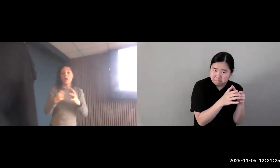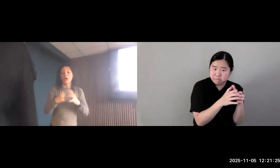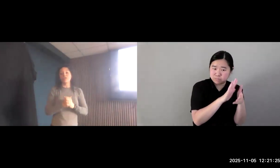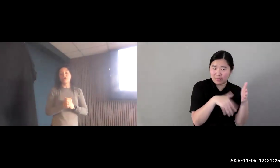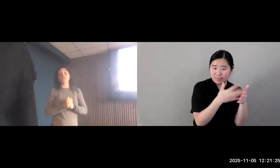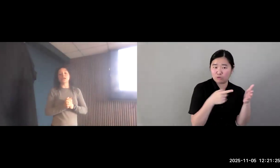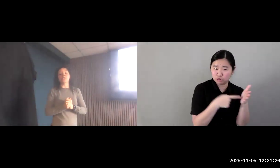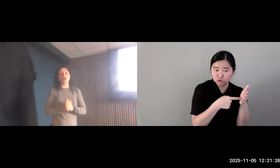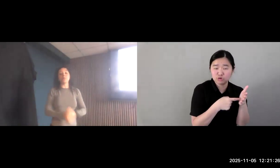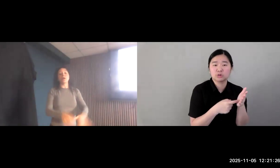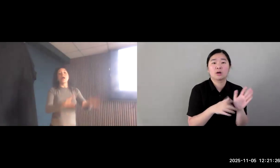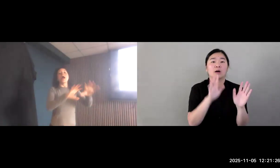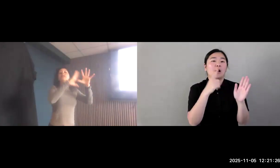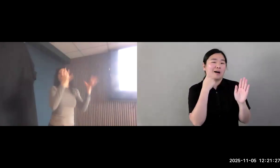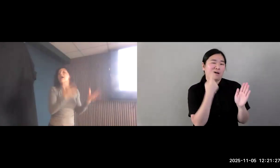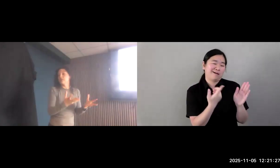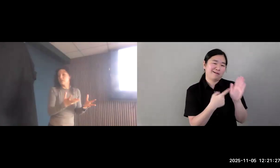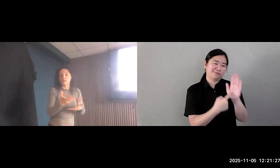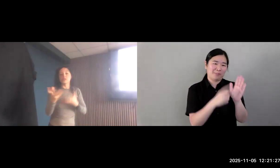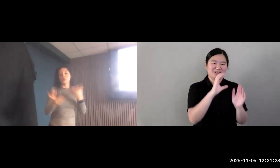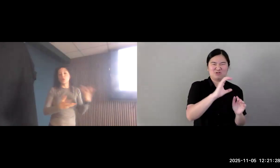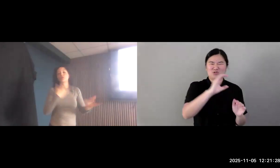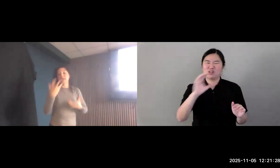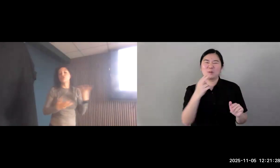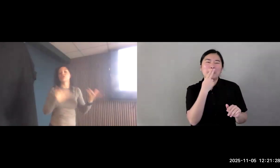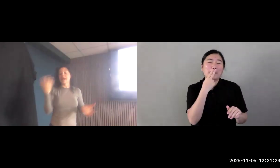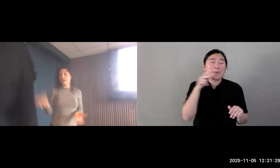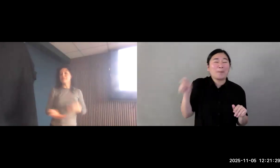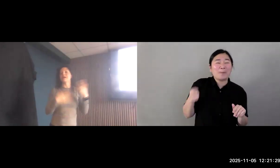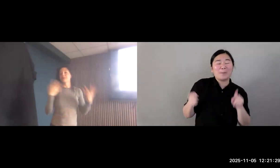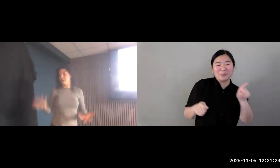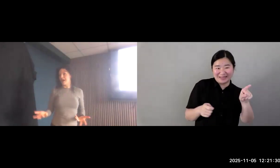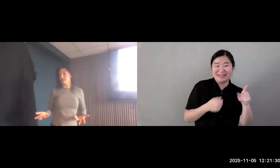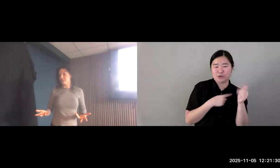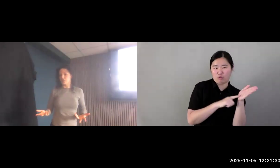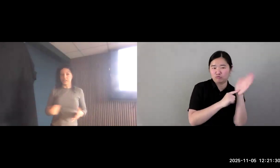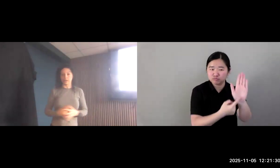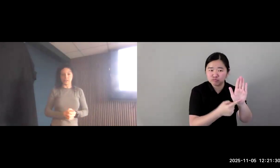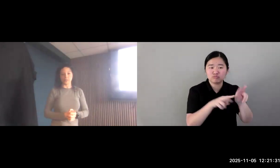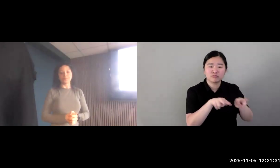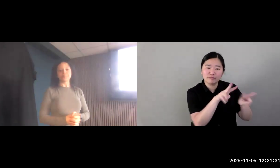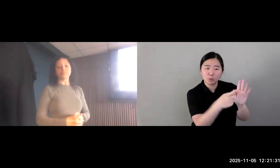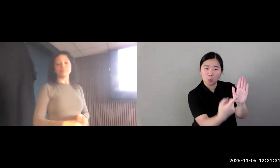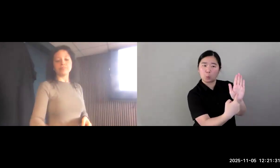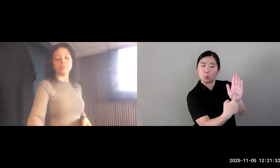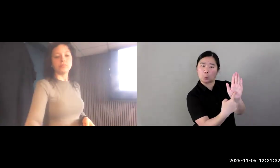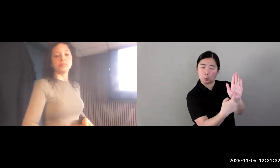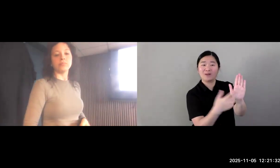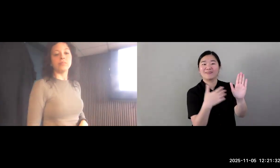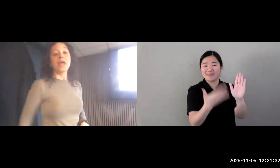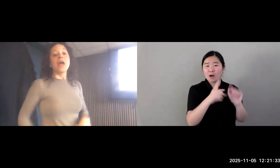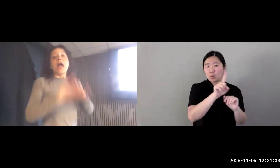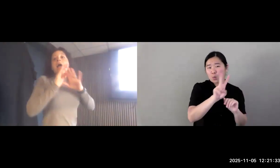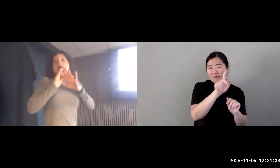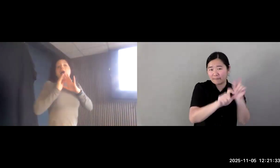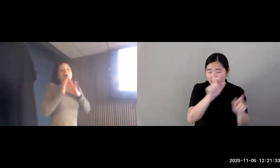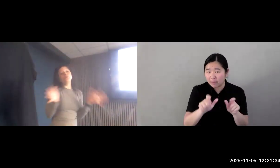Of each sign type, and the patterns, so in relation to the animacy and the activation status.